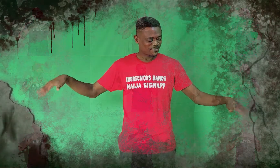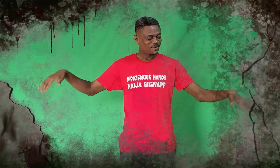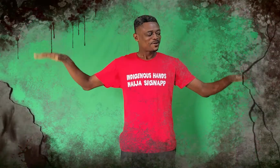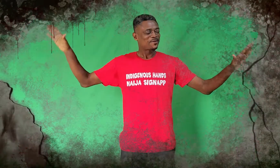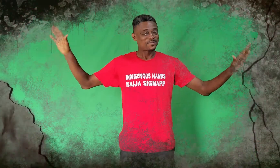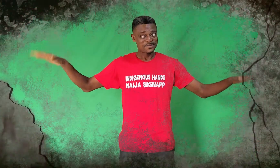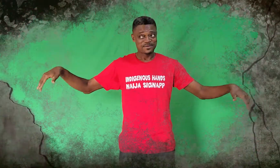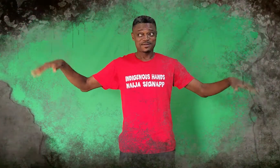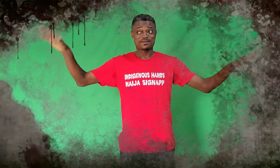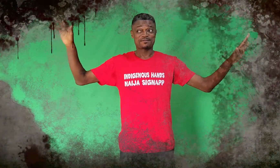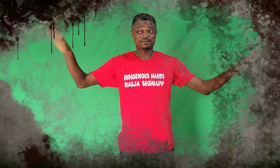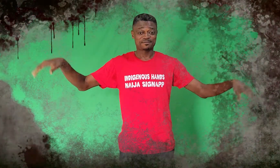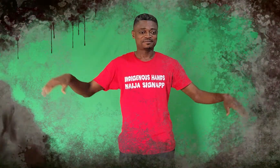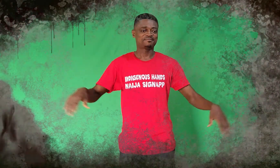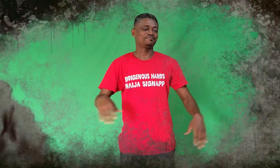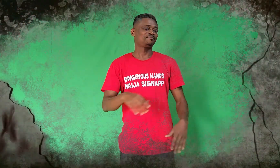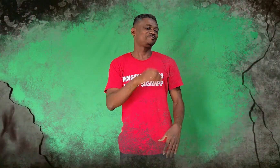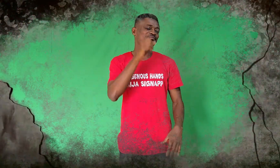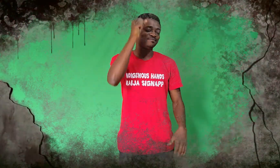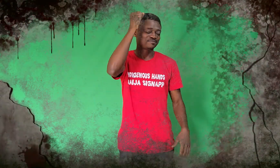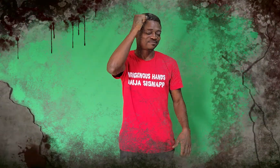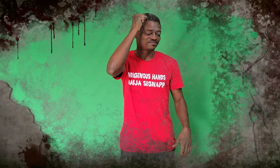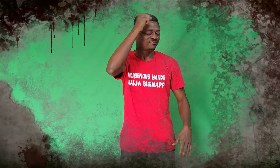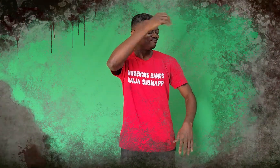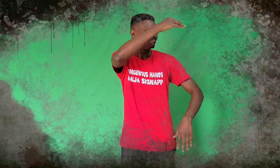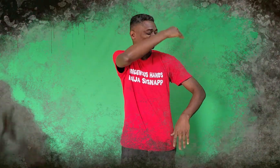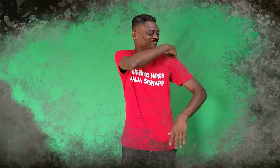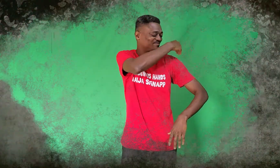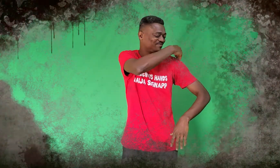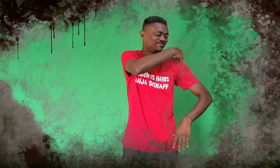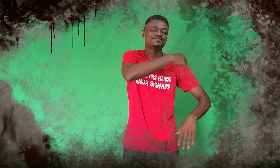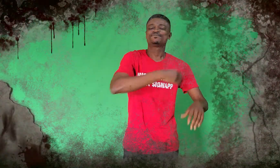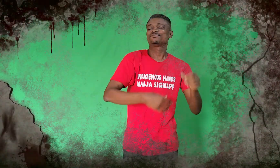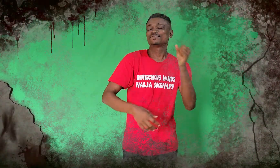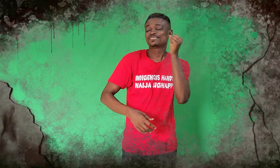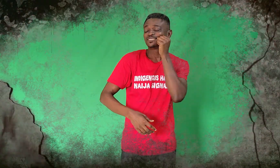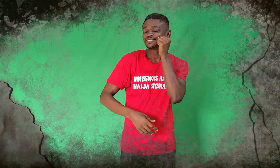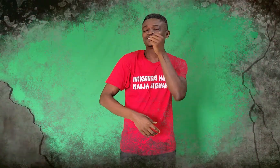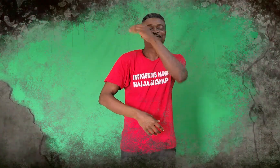living amongst us whose means of communication is signed language.